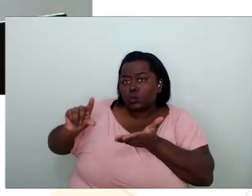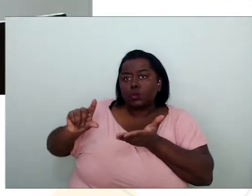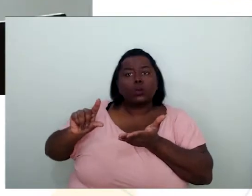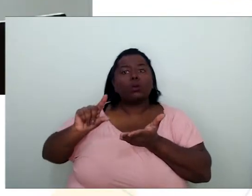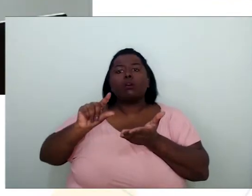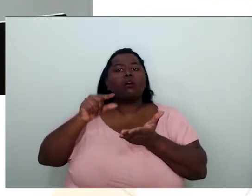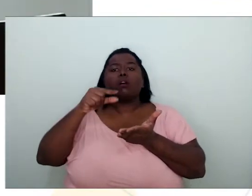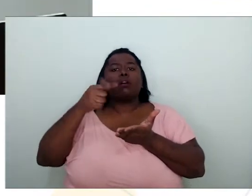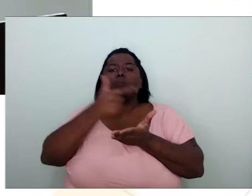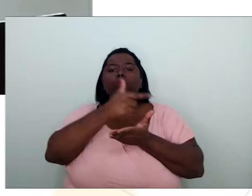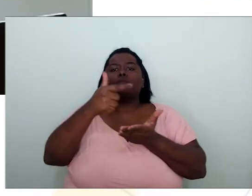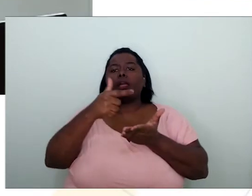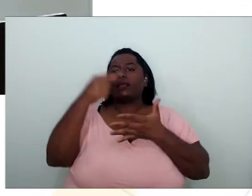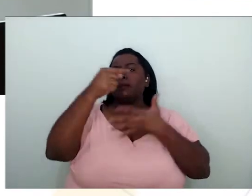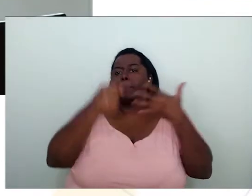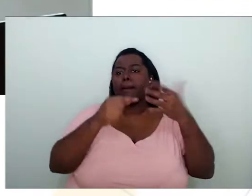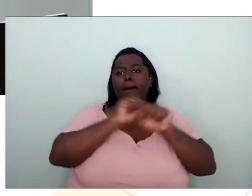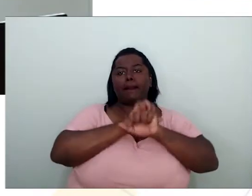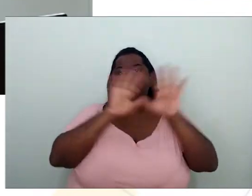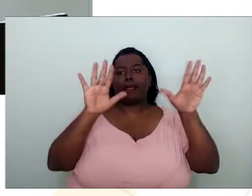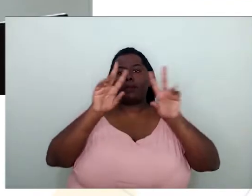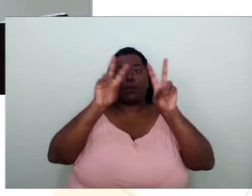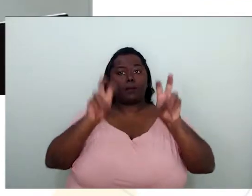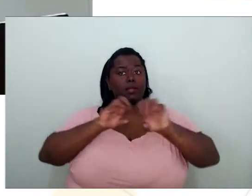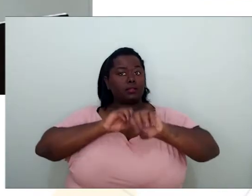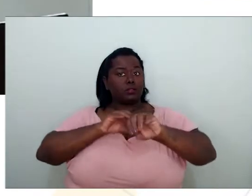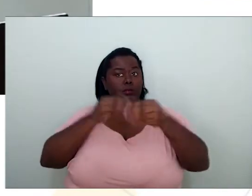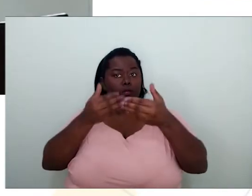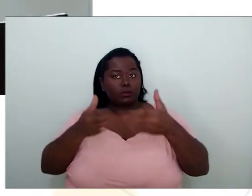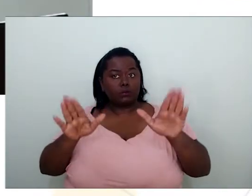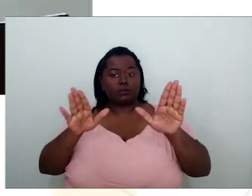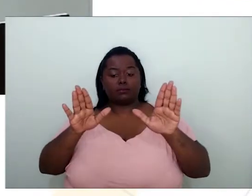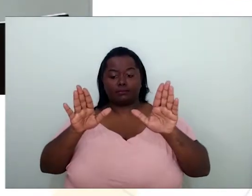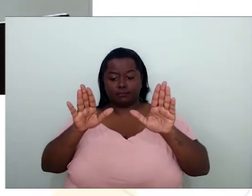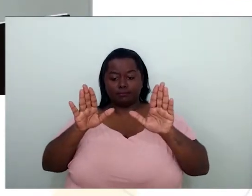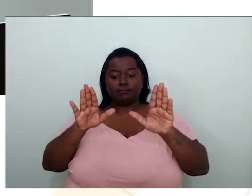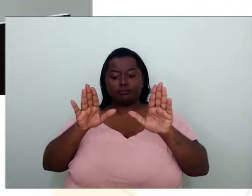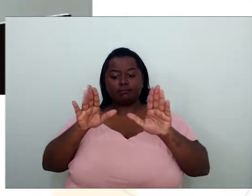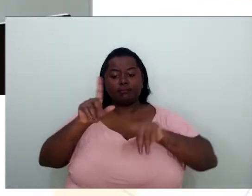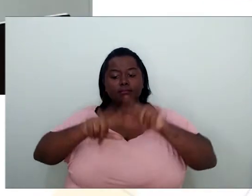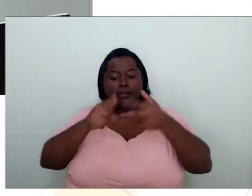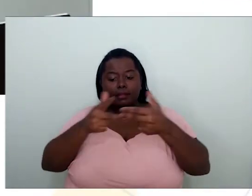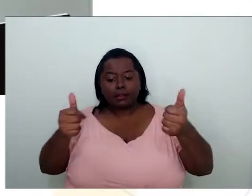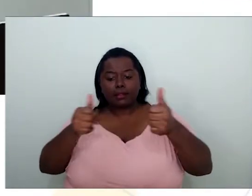how education open educational resources are really going to improve the quality